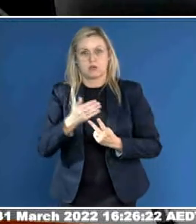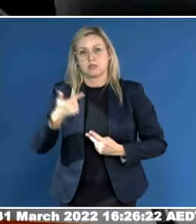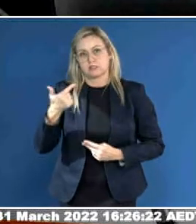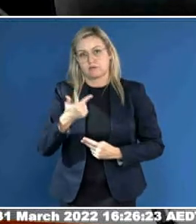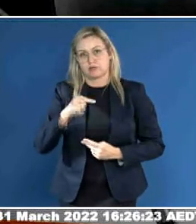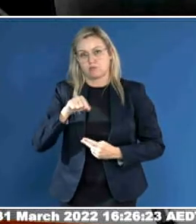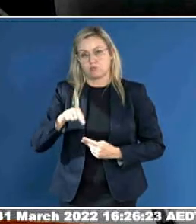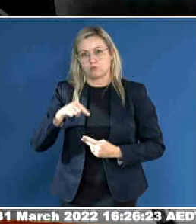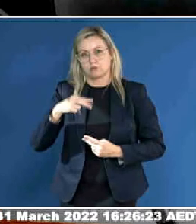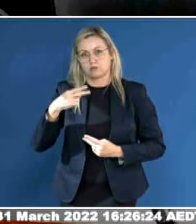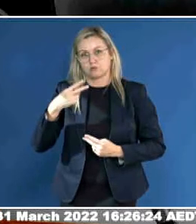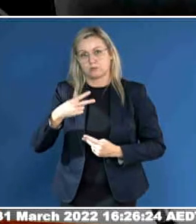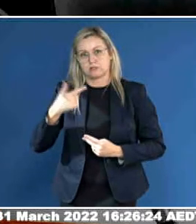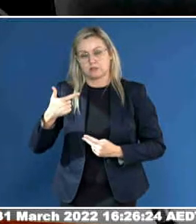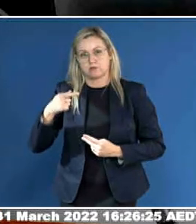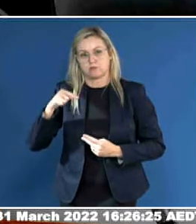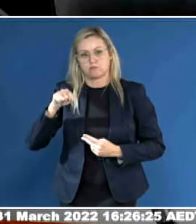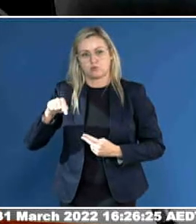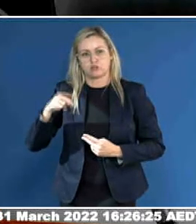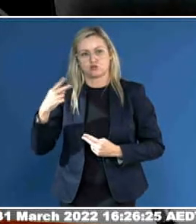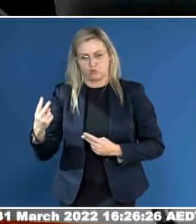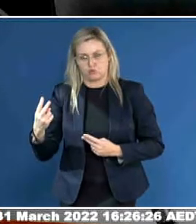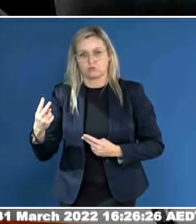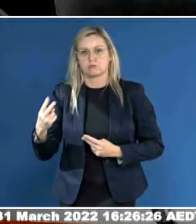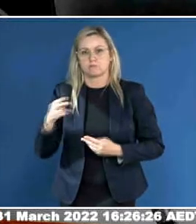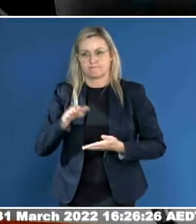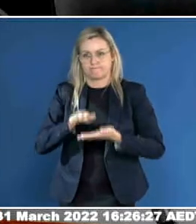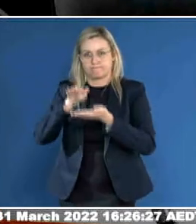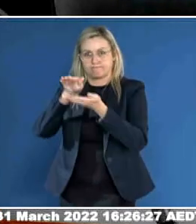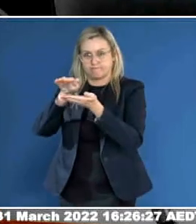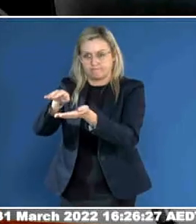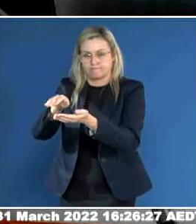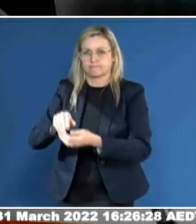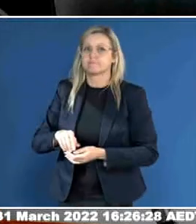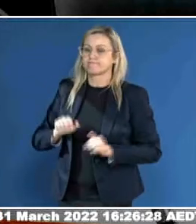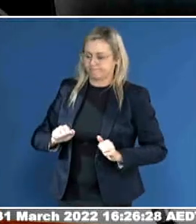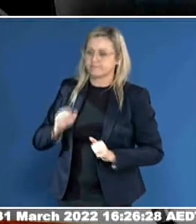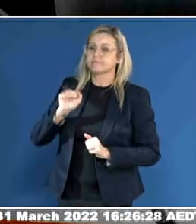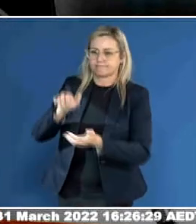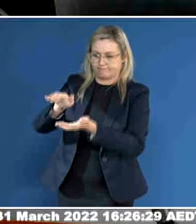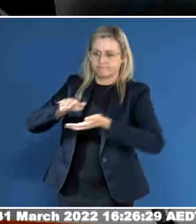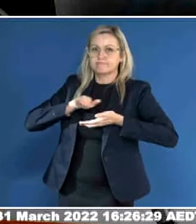Yes. The video recording and the transcript of the video recording of Niky and